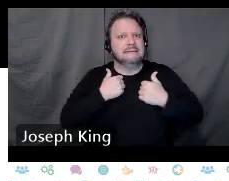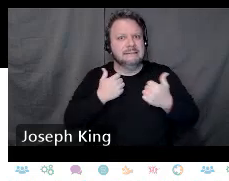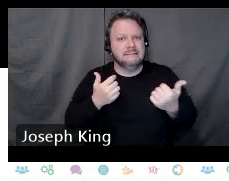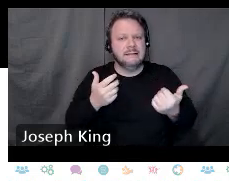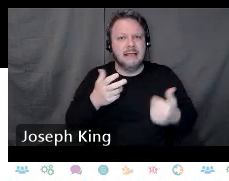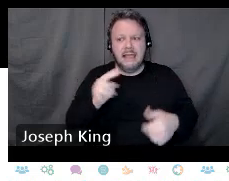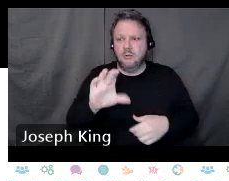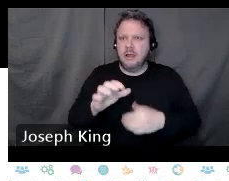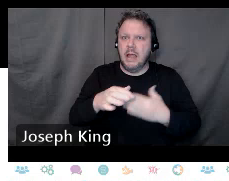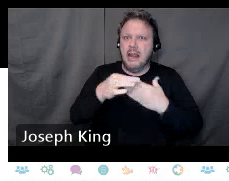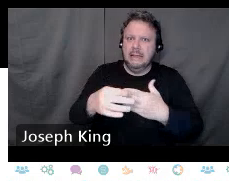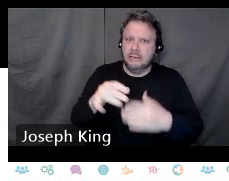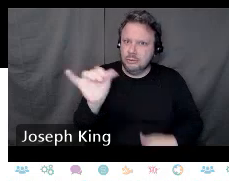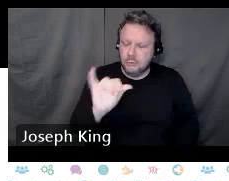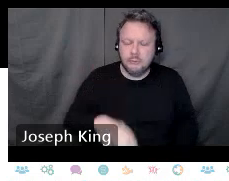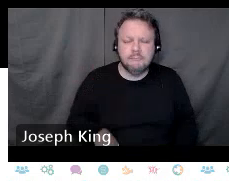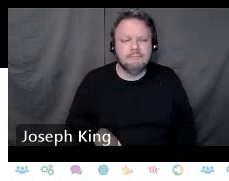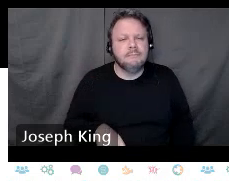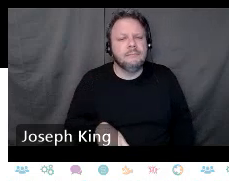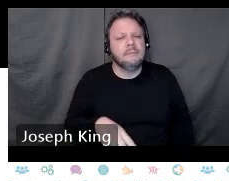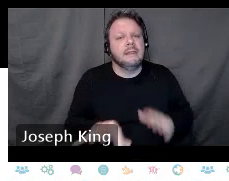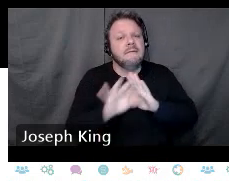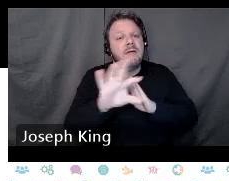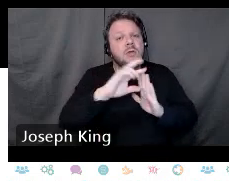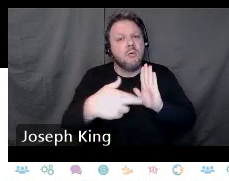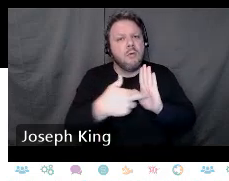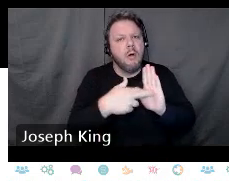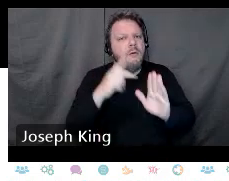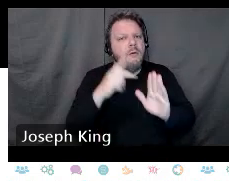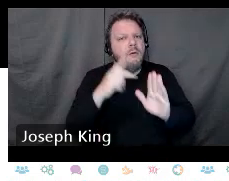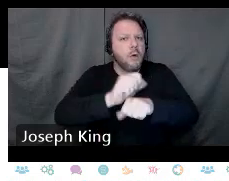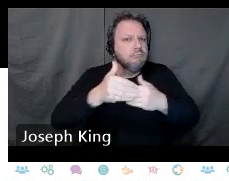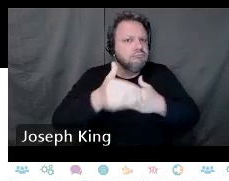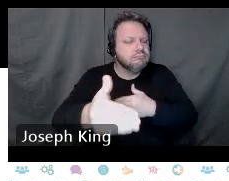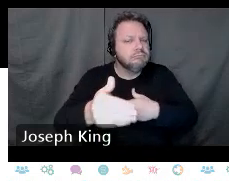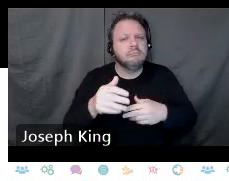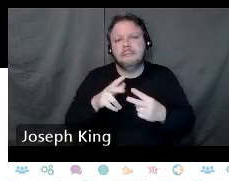Carolina is leading the way and we're going to find your role in the work ahead.